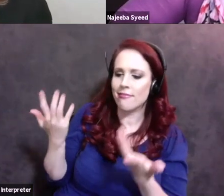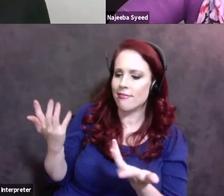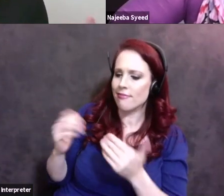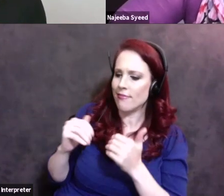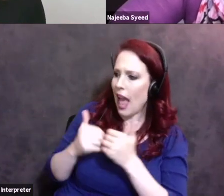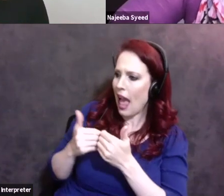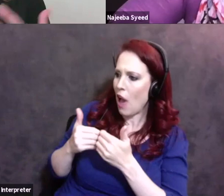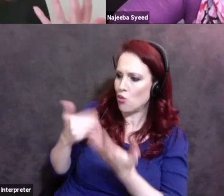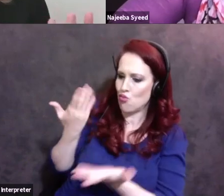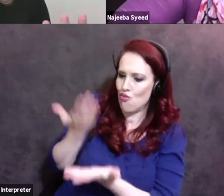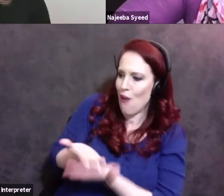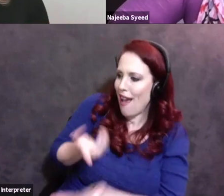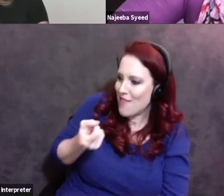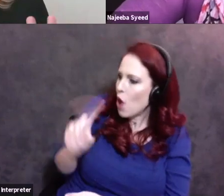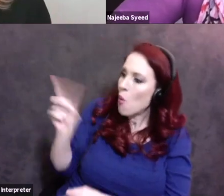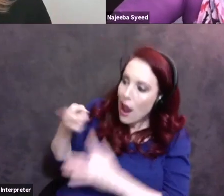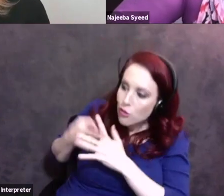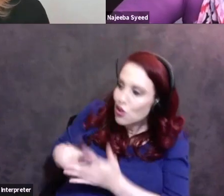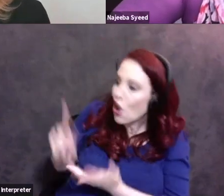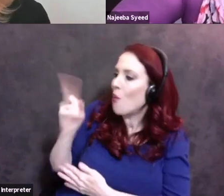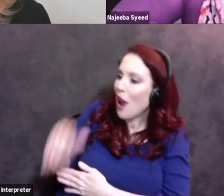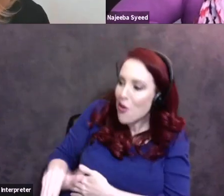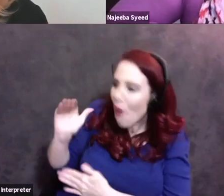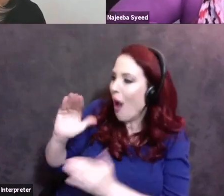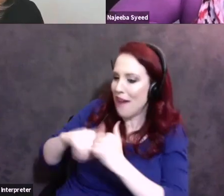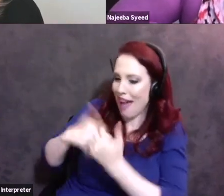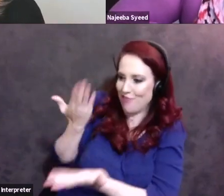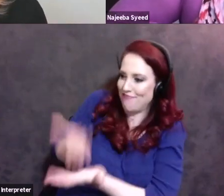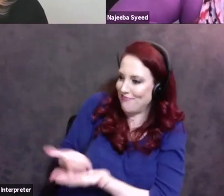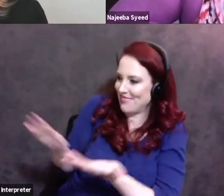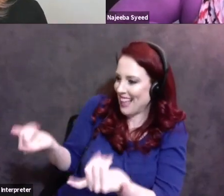Where did you start? Where did you grow up? How did you get there?